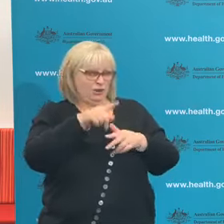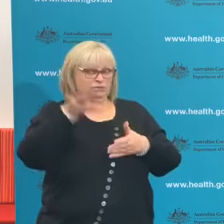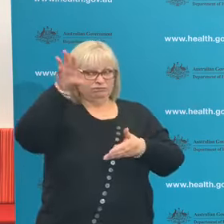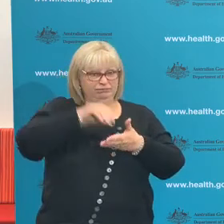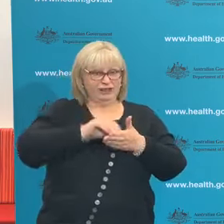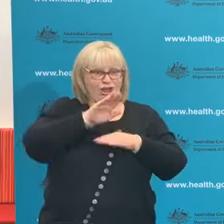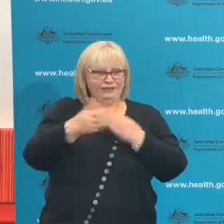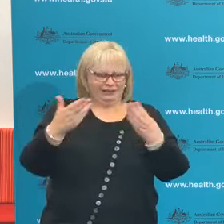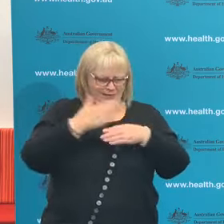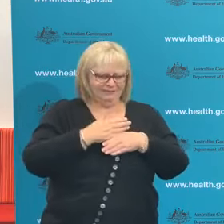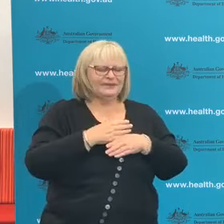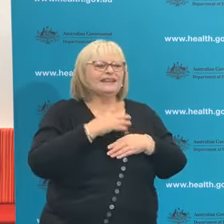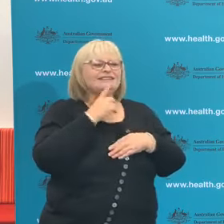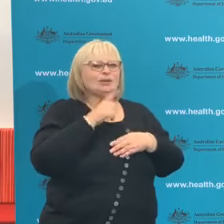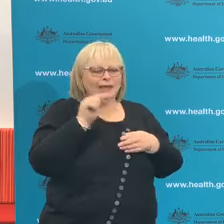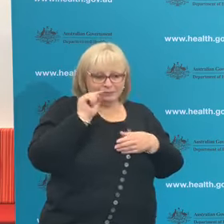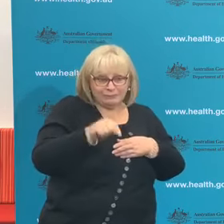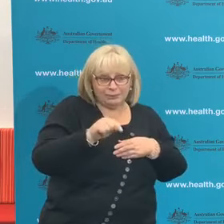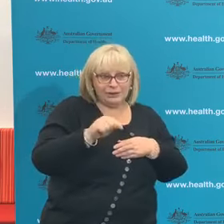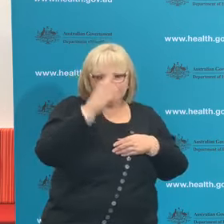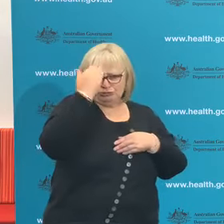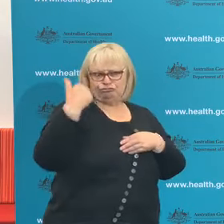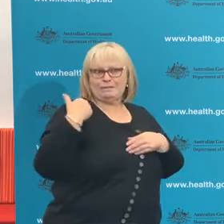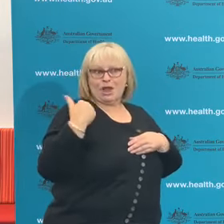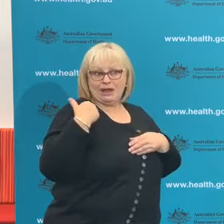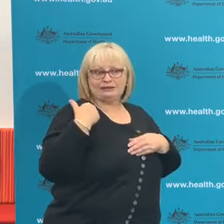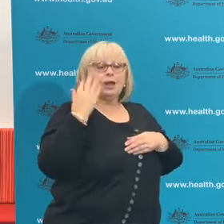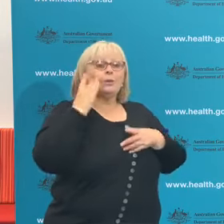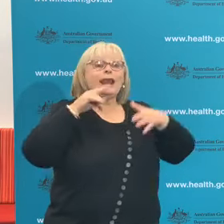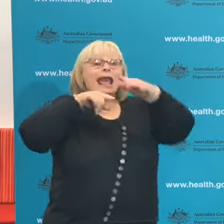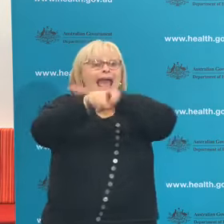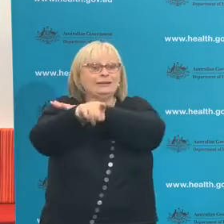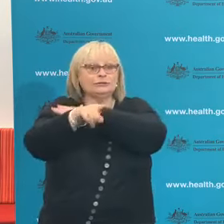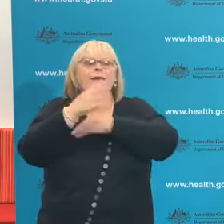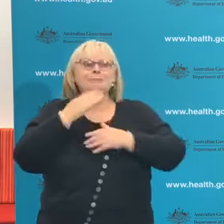guess to remind people to run the app. So for those people who it does slip